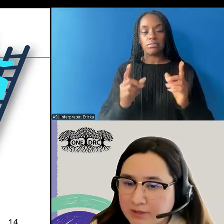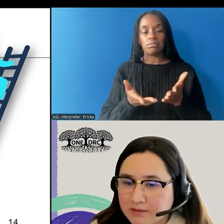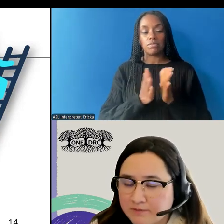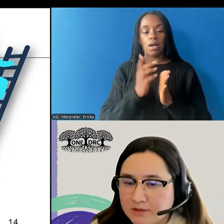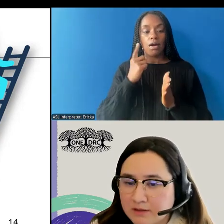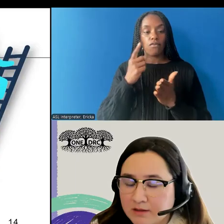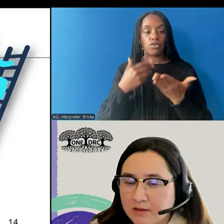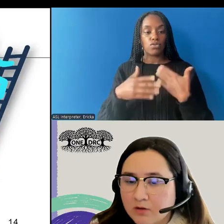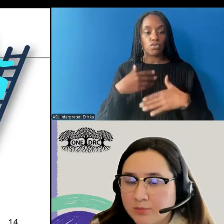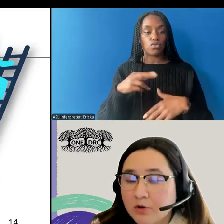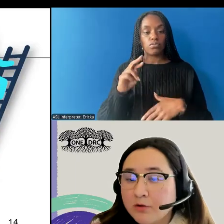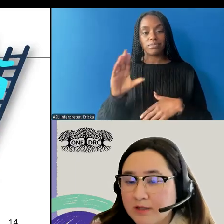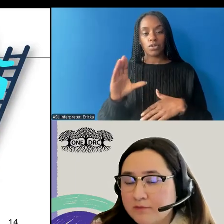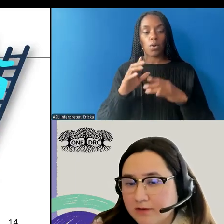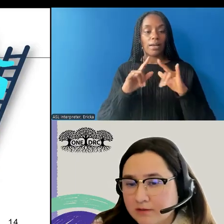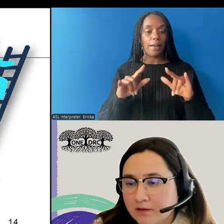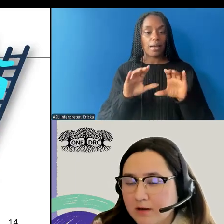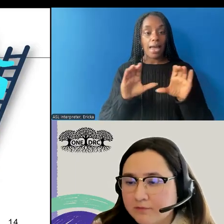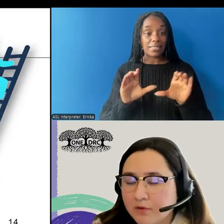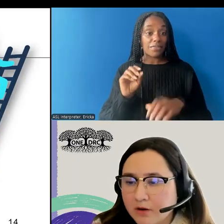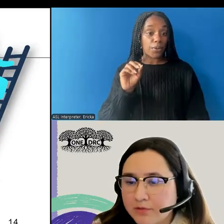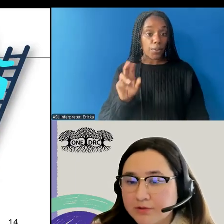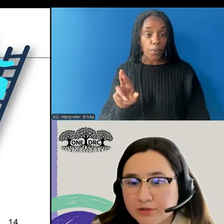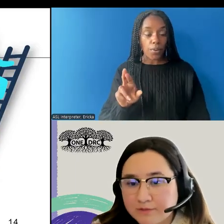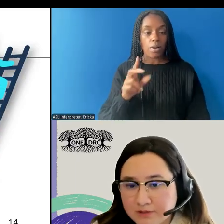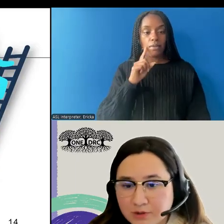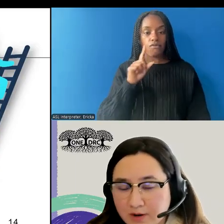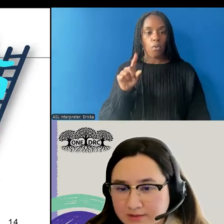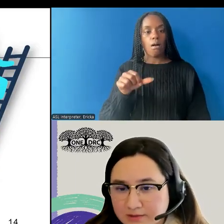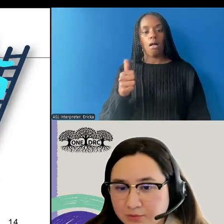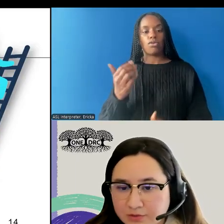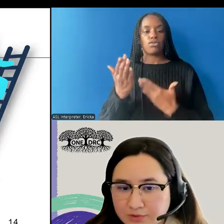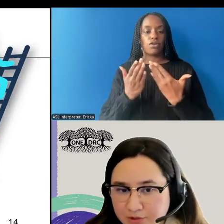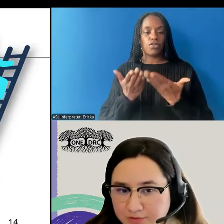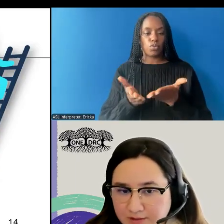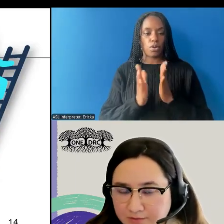activity or, or even, for other service requests with the regional center.